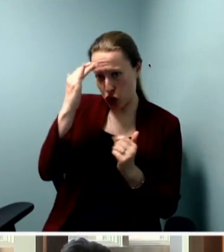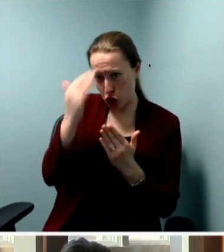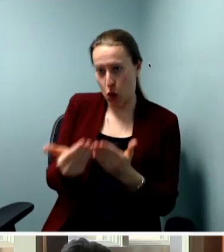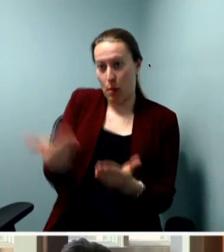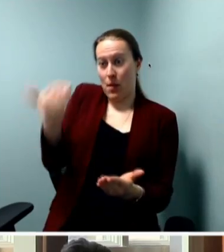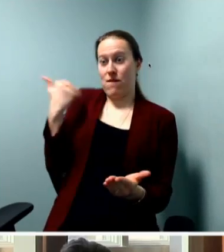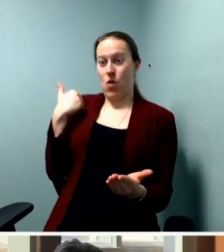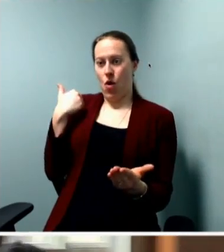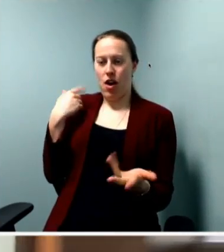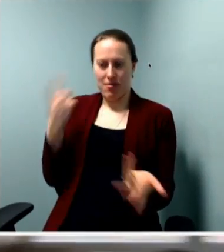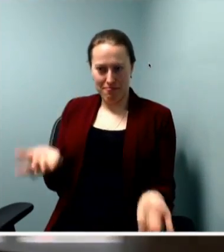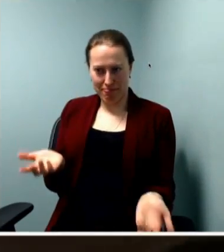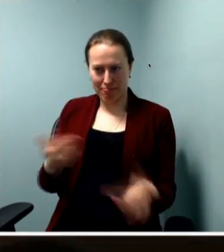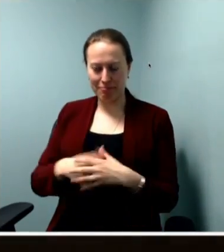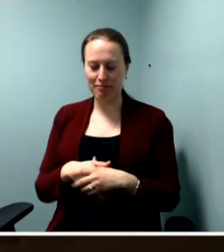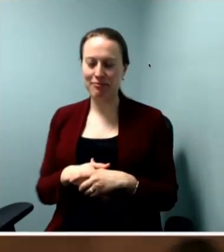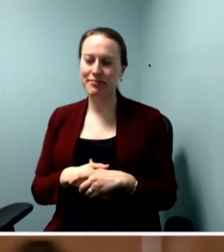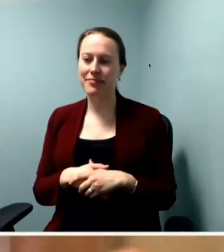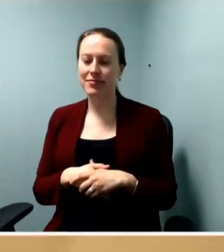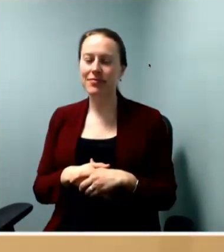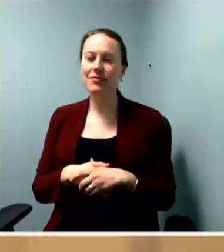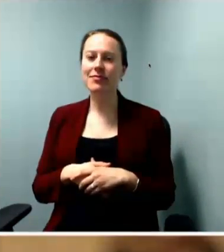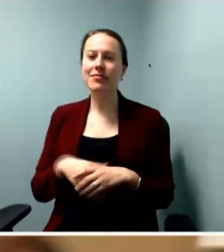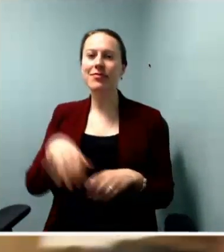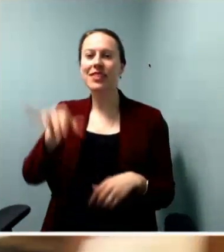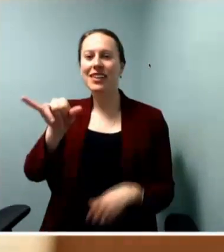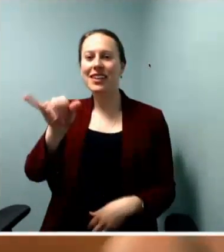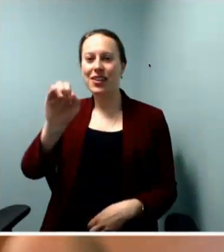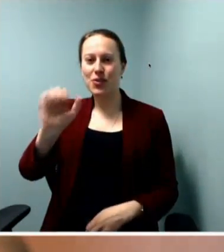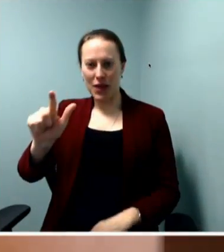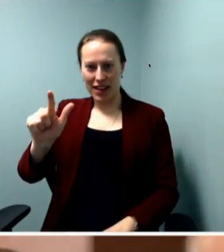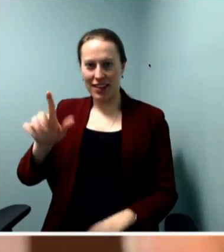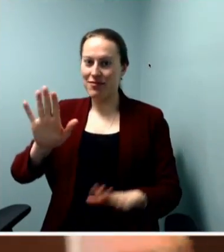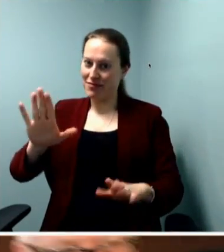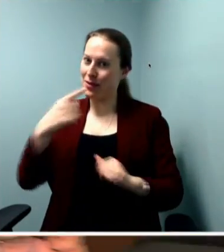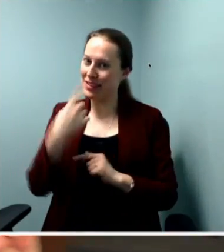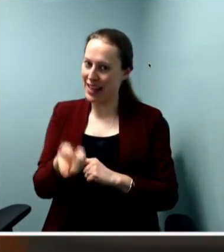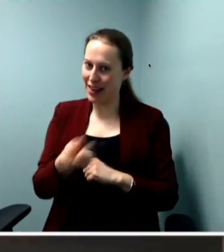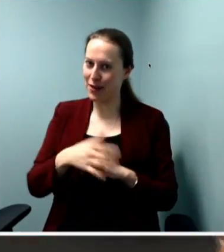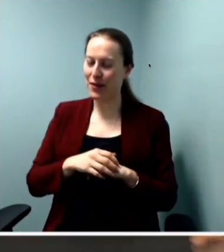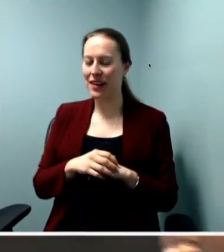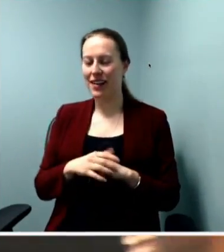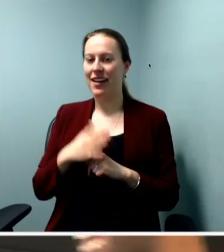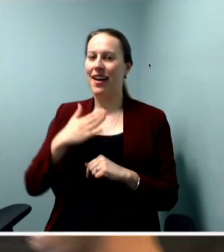(Keith) Well, I will tell you, I had to tell them because all my childhood teachers